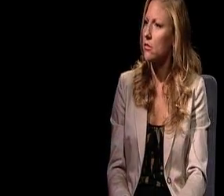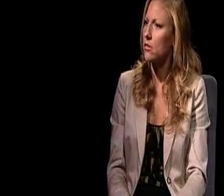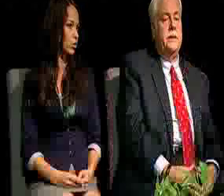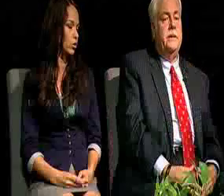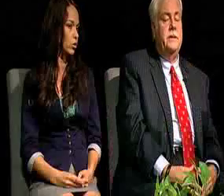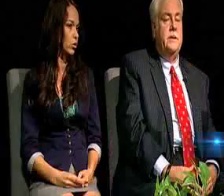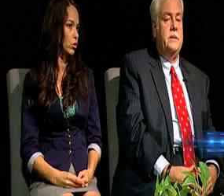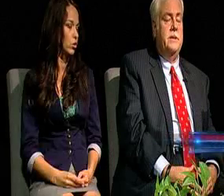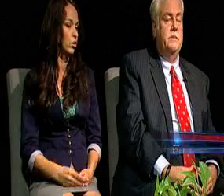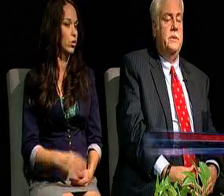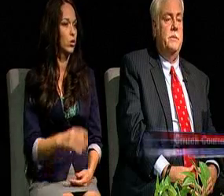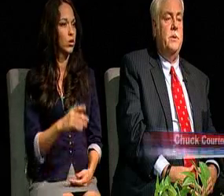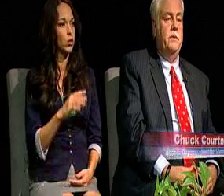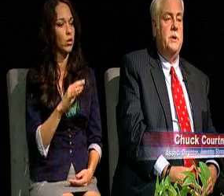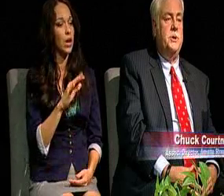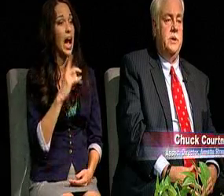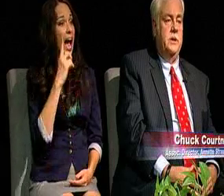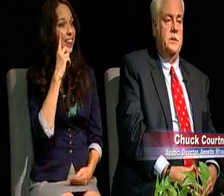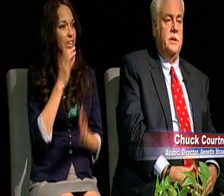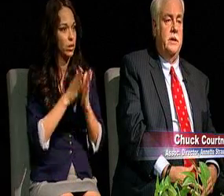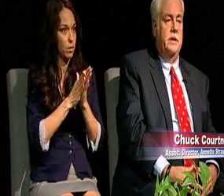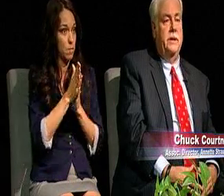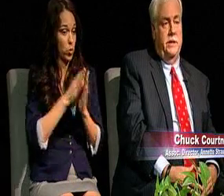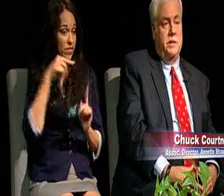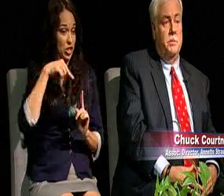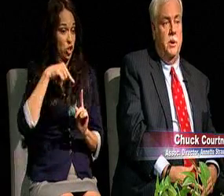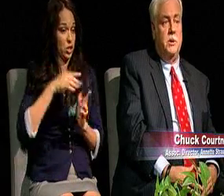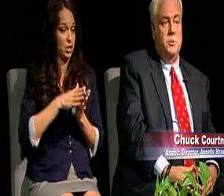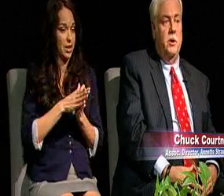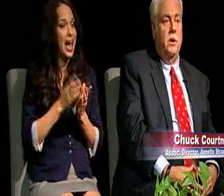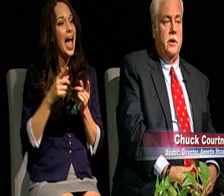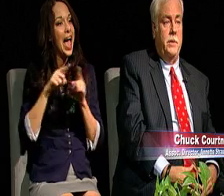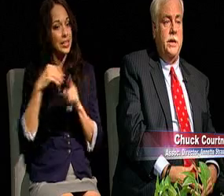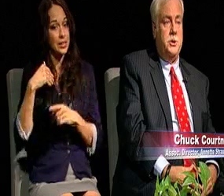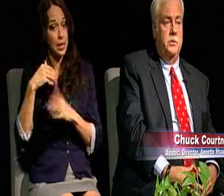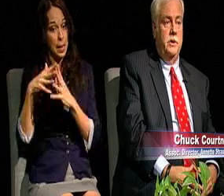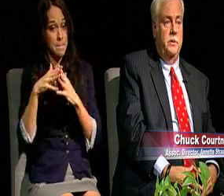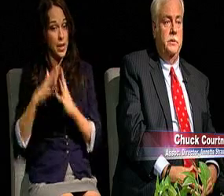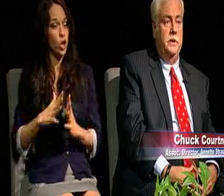I think that the motivation is that as Americans we are compassionate people